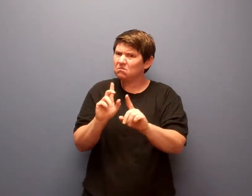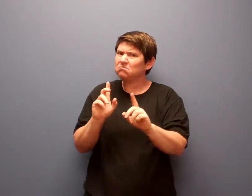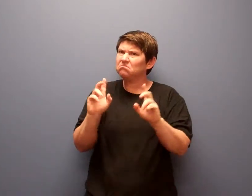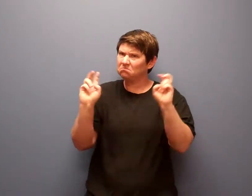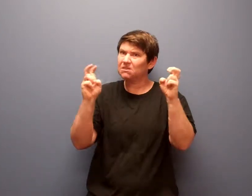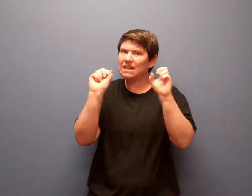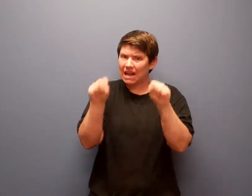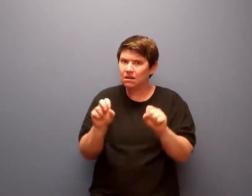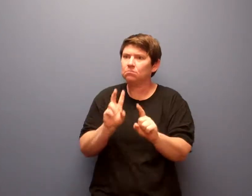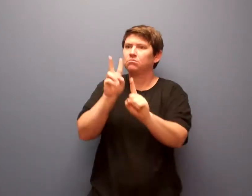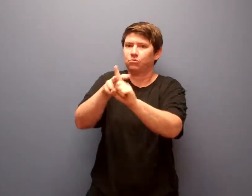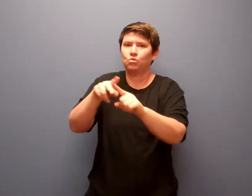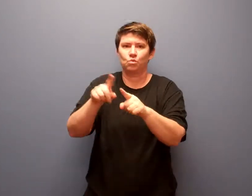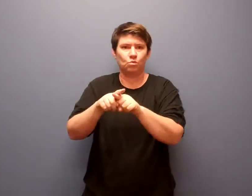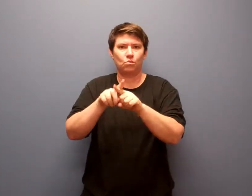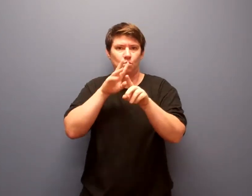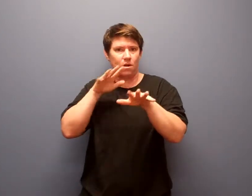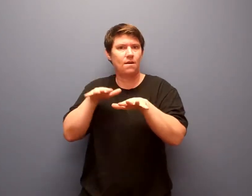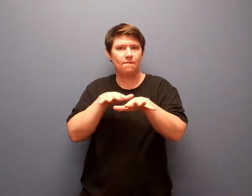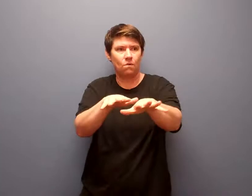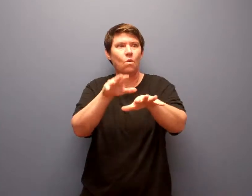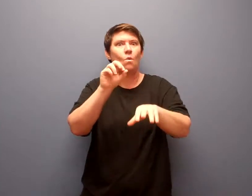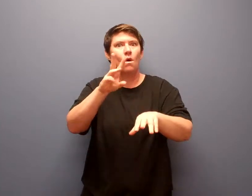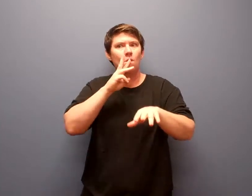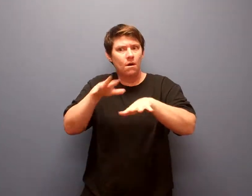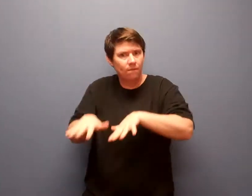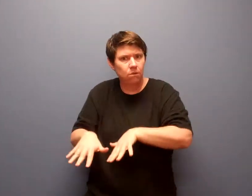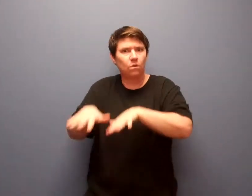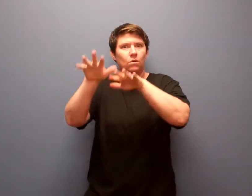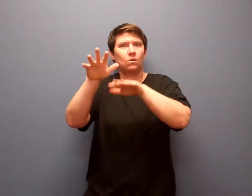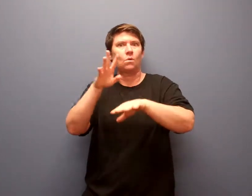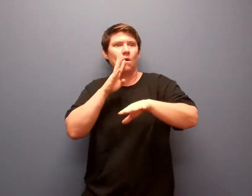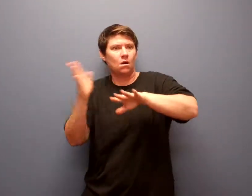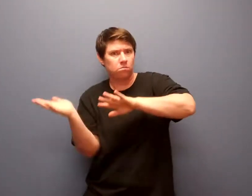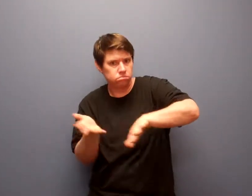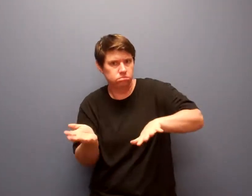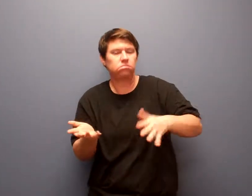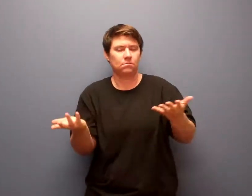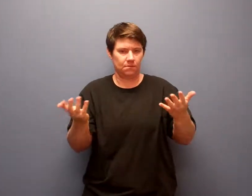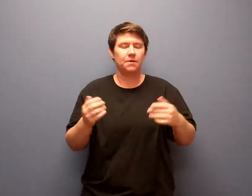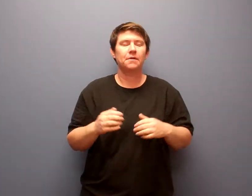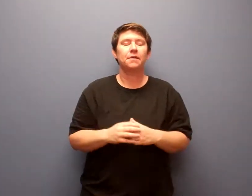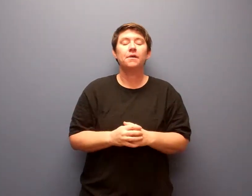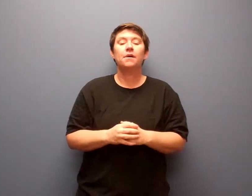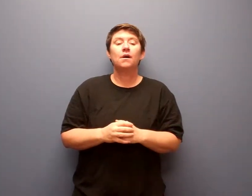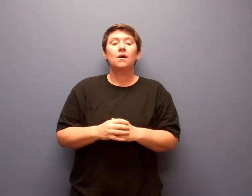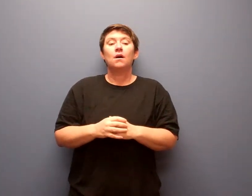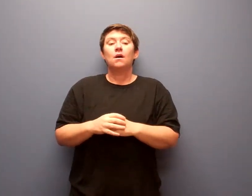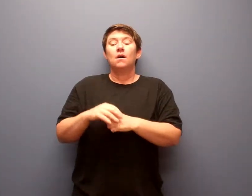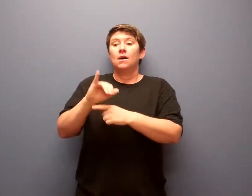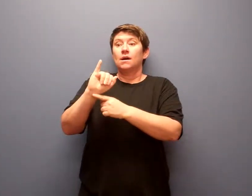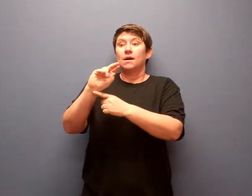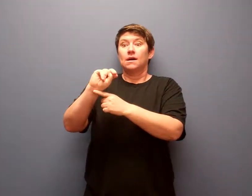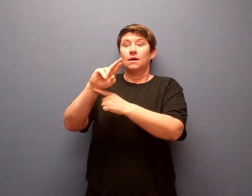These concepts of "in" and "out" or input and output apply to rivers, floods and flowing water.